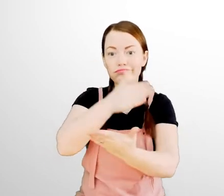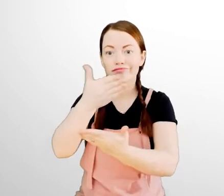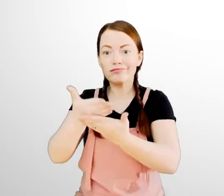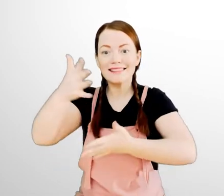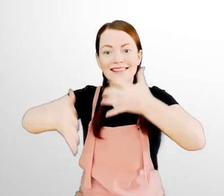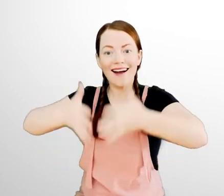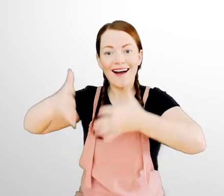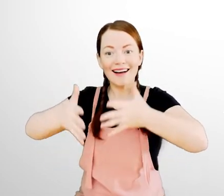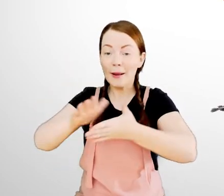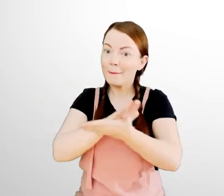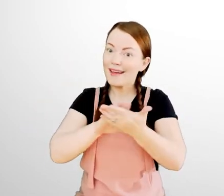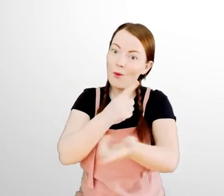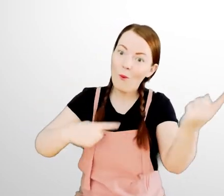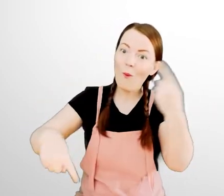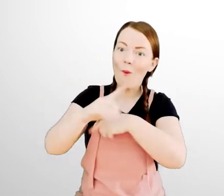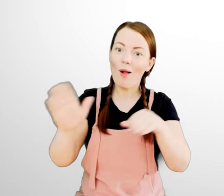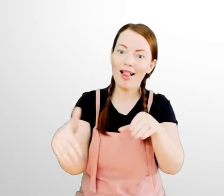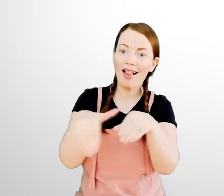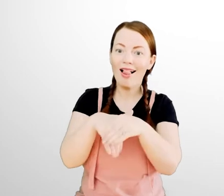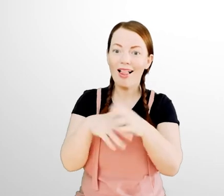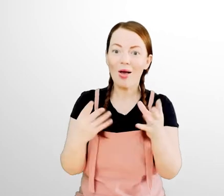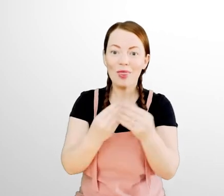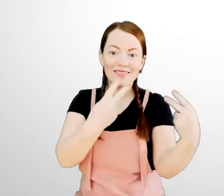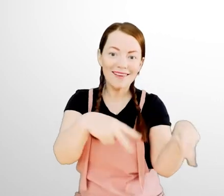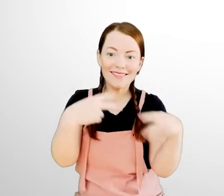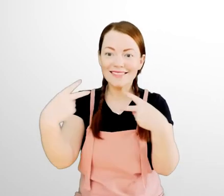so everyone can get creative with their dancing.